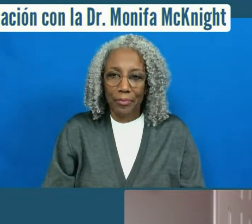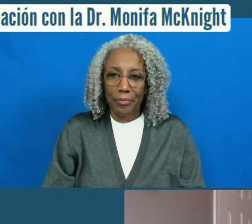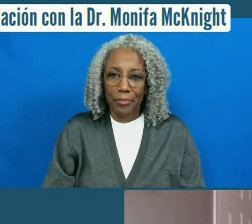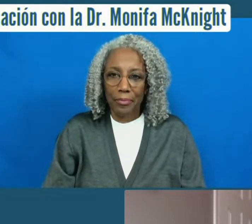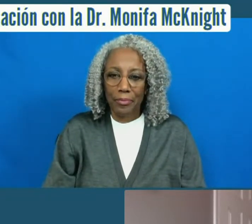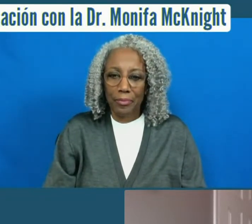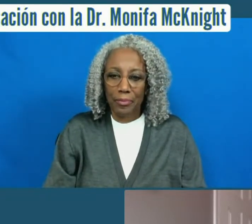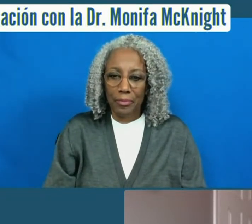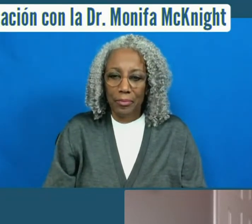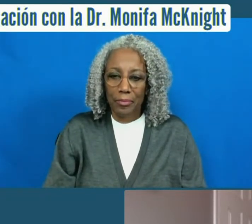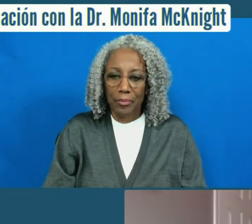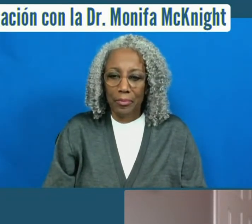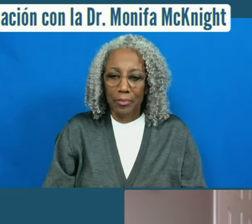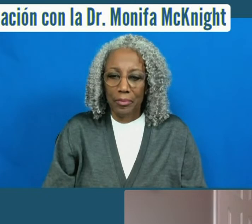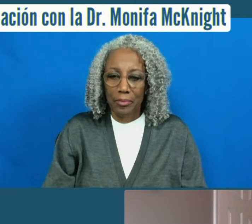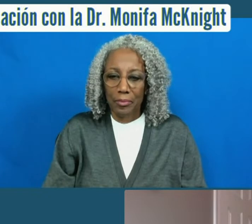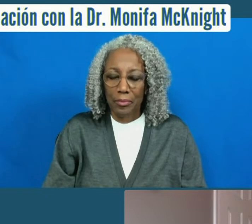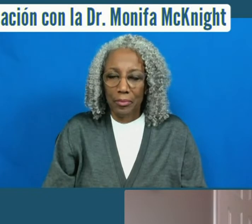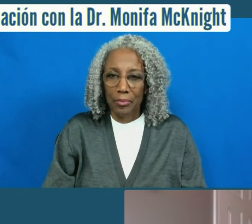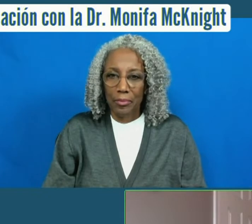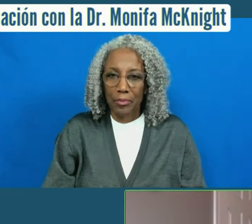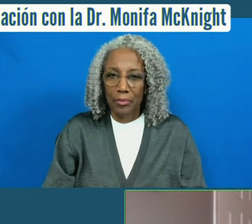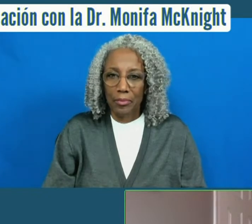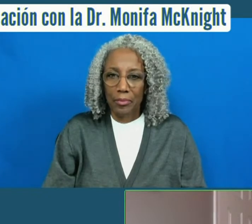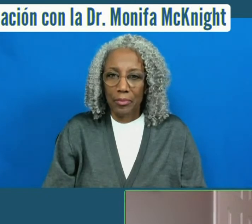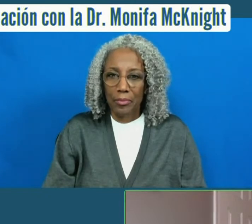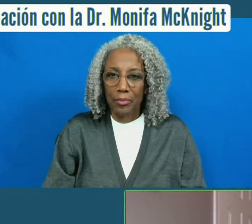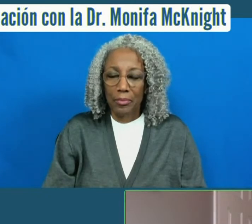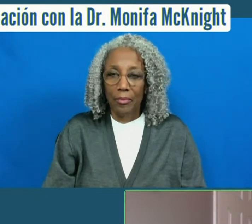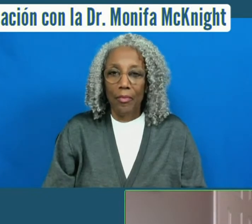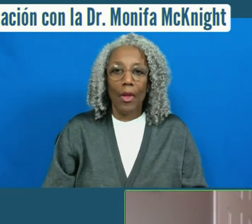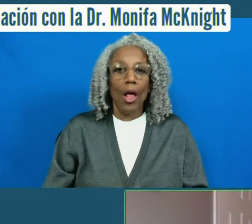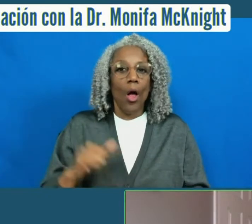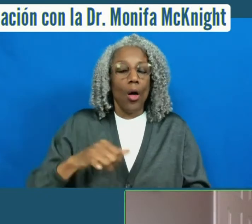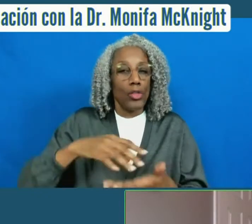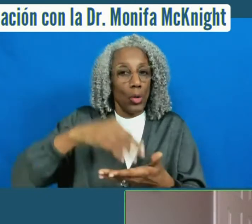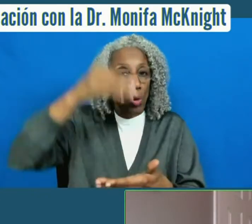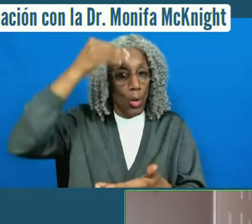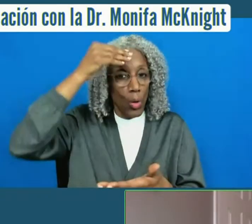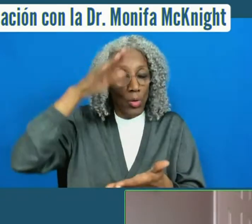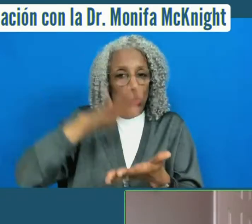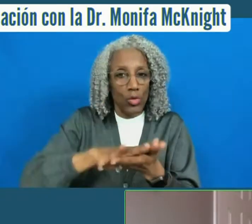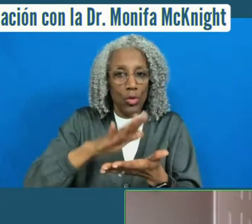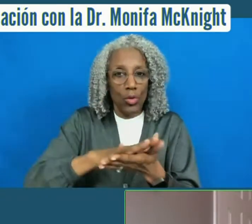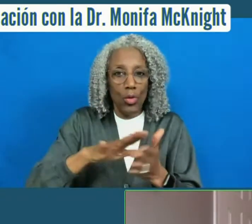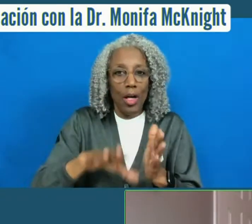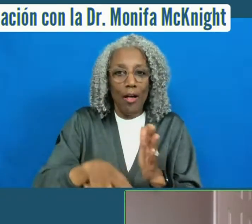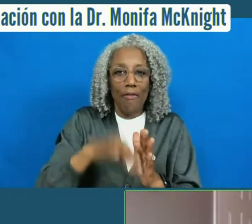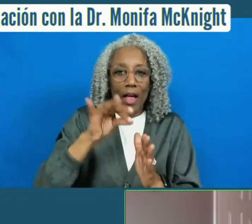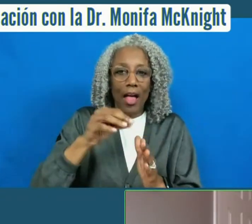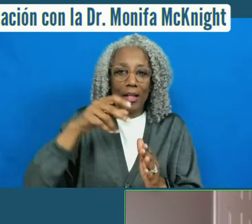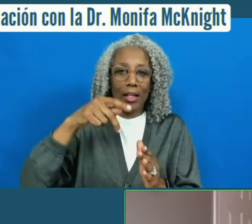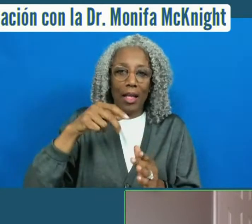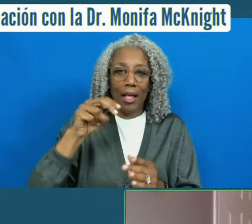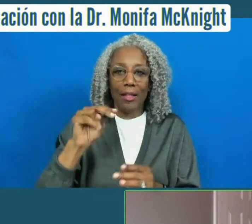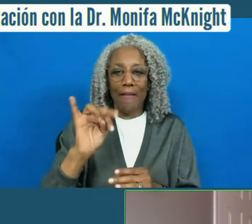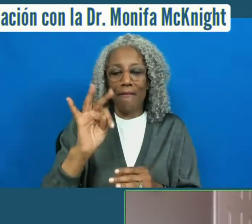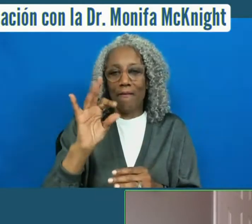Marella, Encontrado CEO and